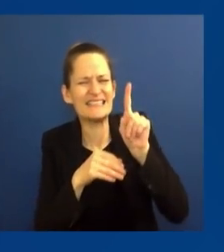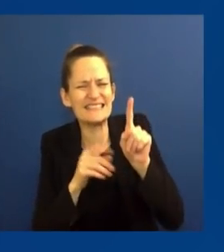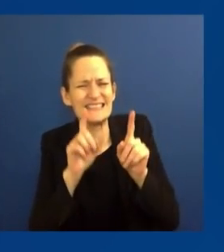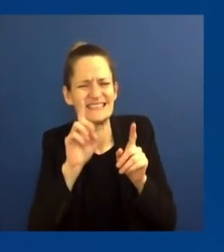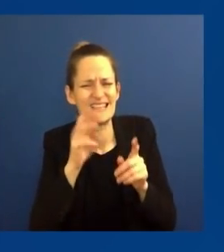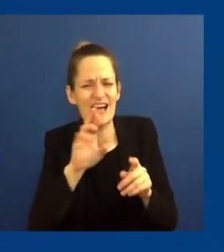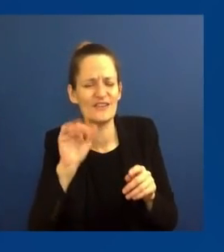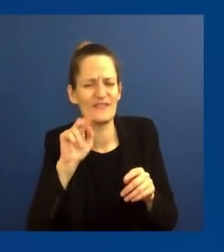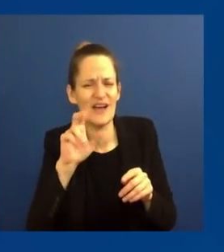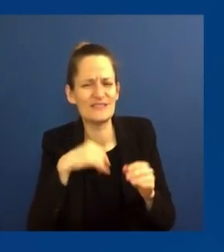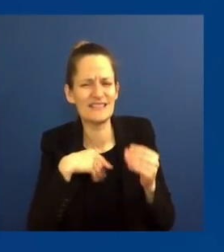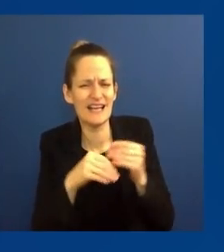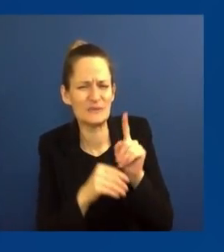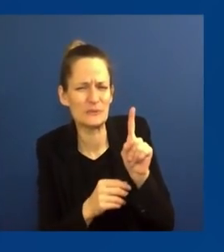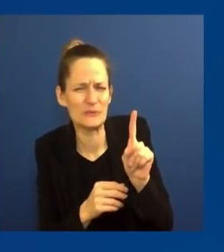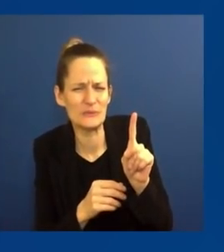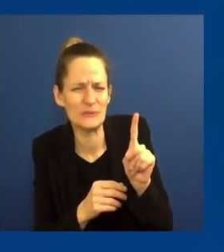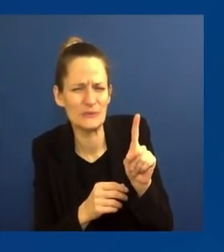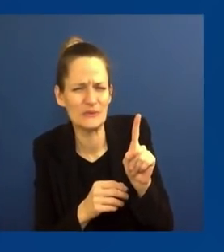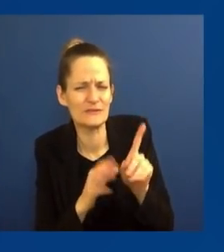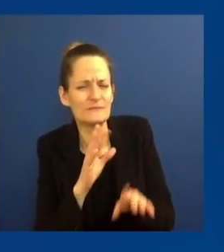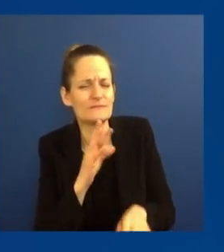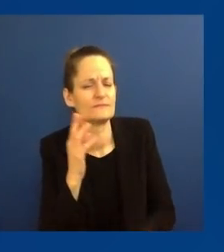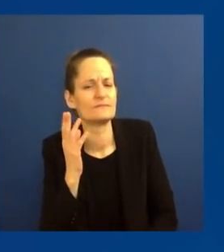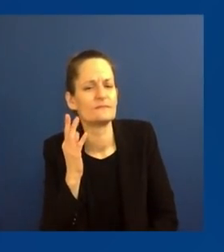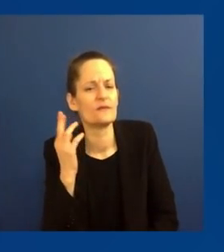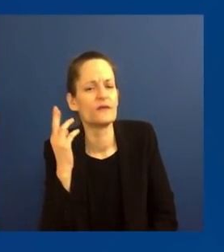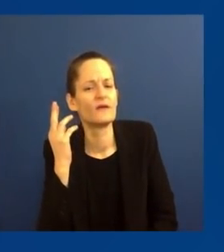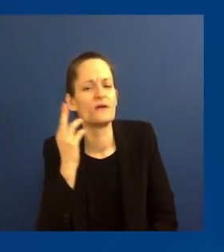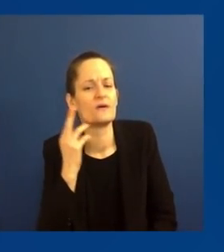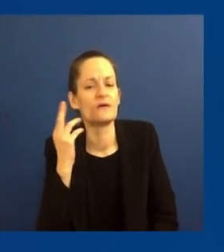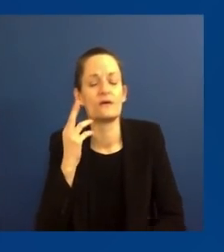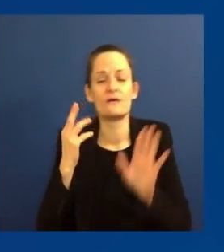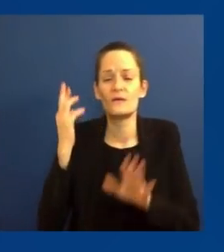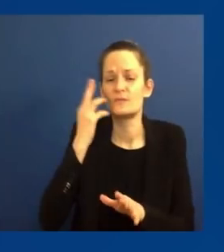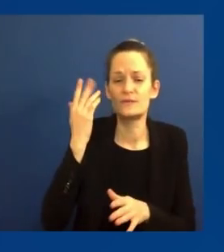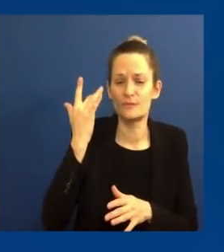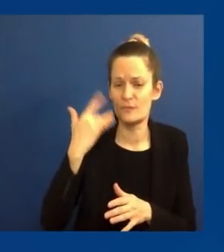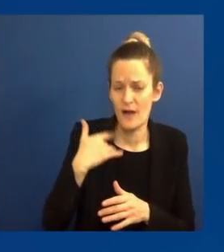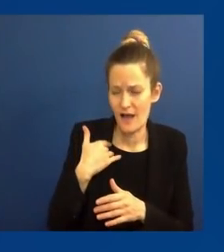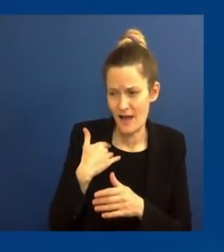One of the reasons I gave the presentation about the conservation of epitopes --